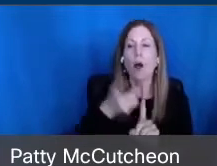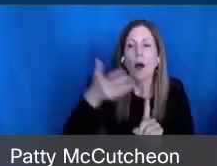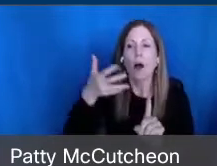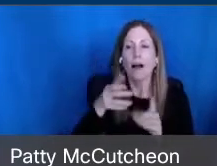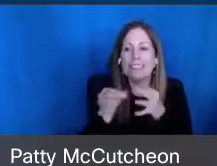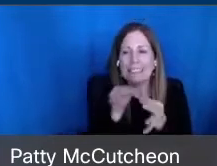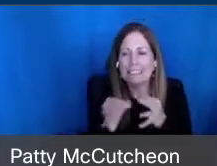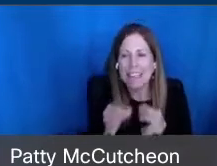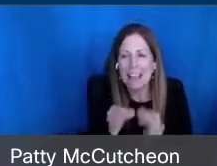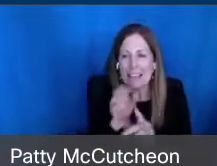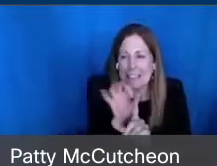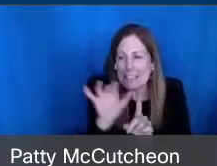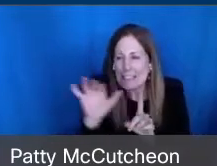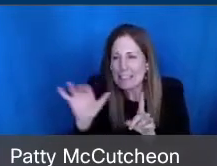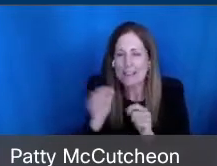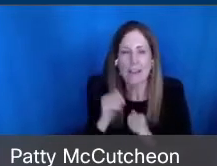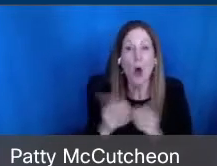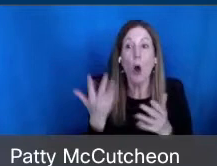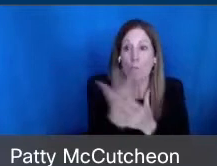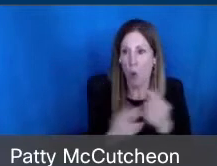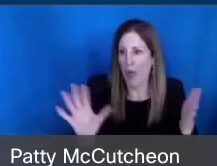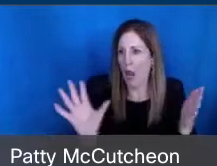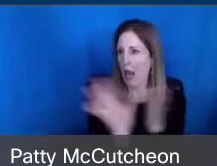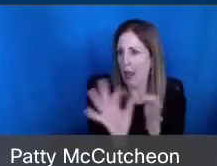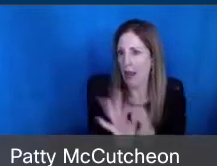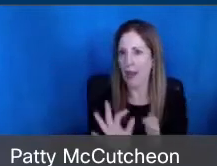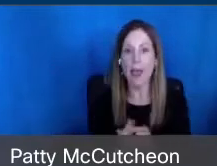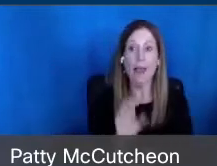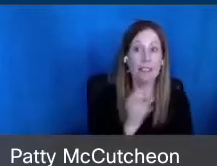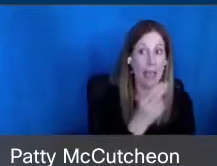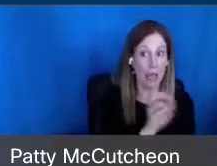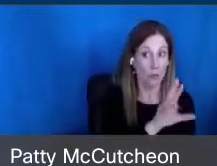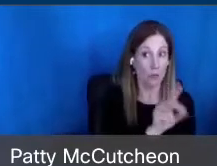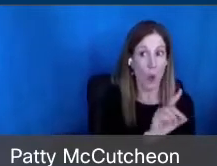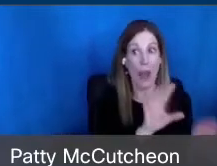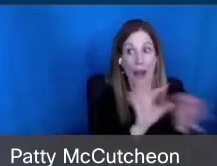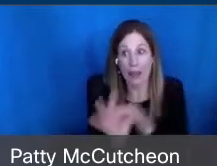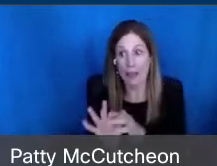Both sites are interlinked. The dashboard links to the situation update, and the situation update